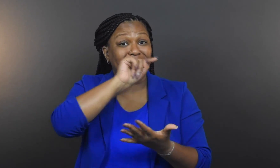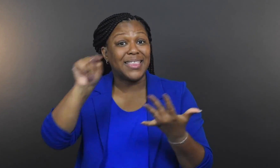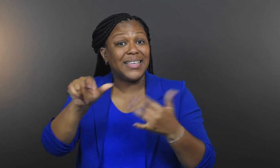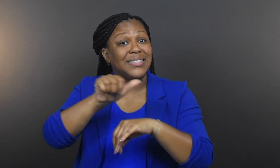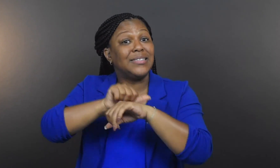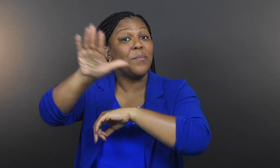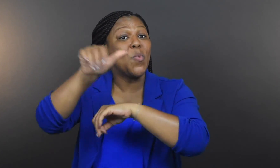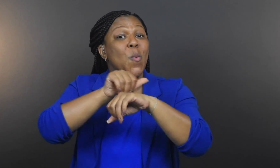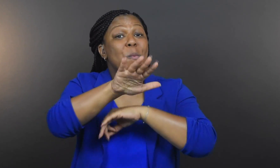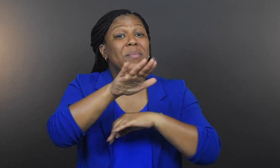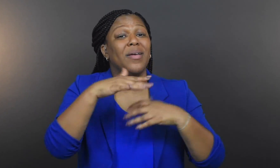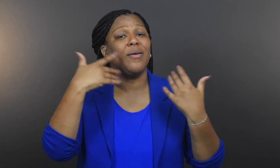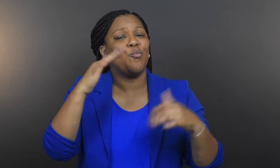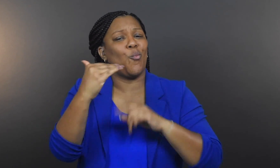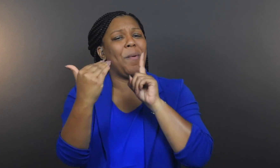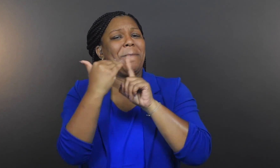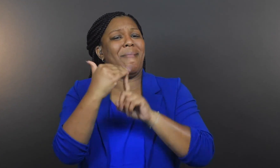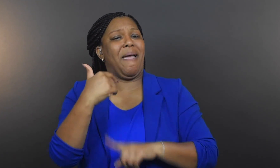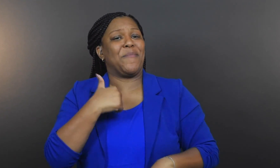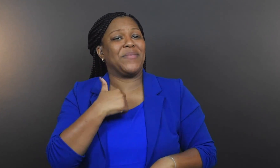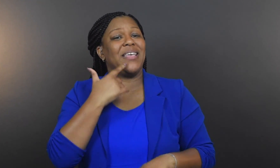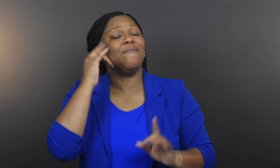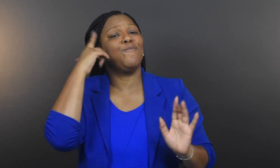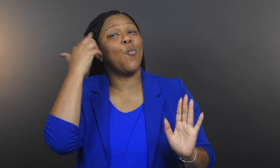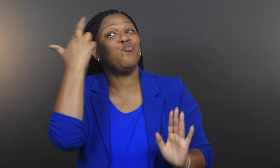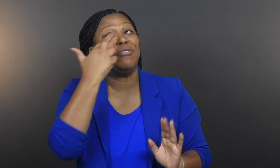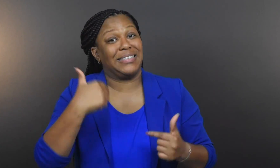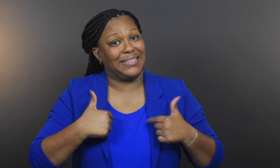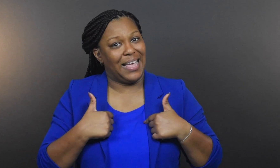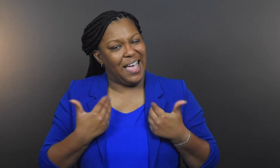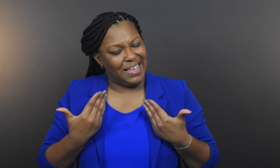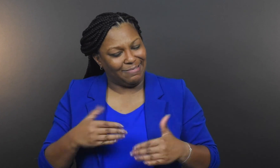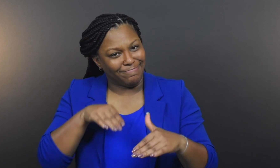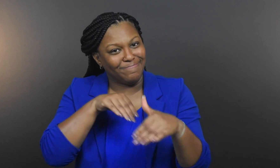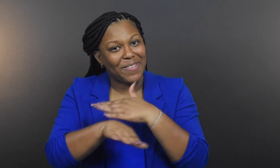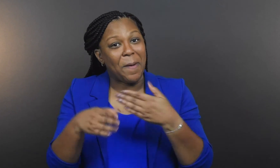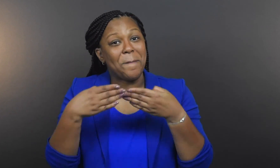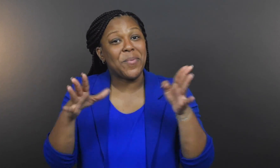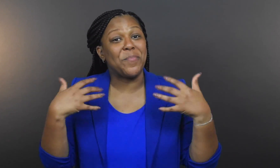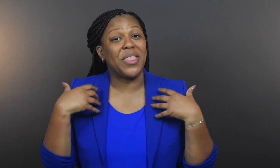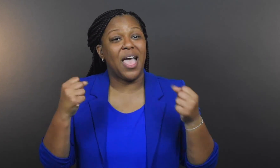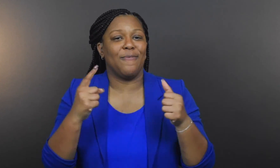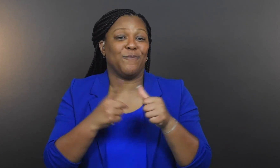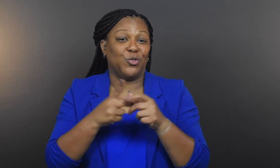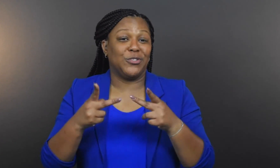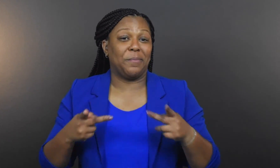These deployments have reminded me of the reason I got into public health in the first place.”